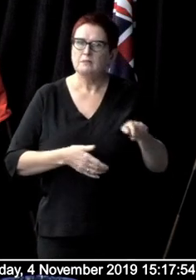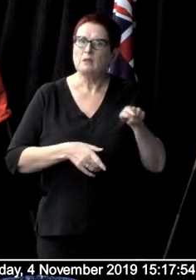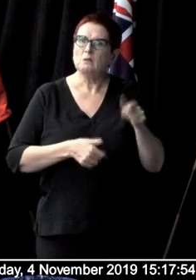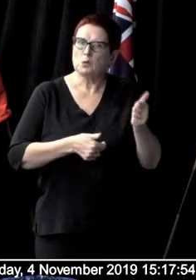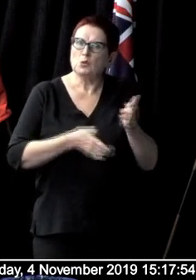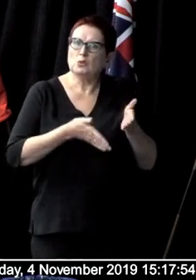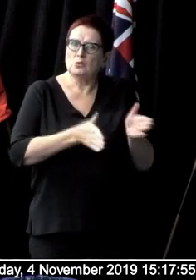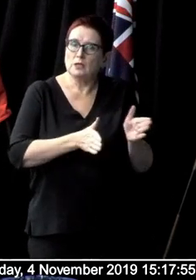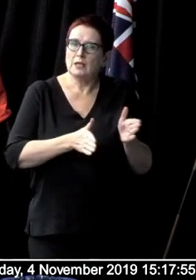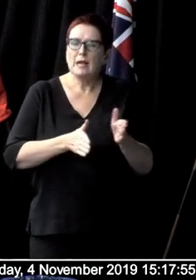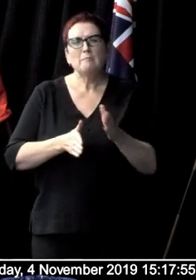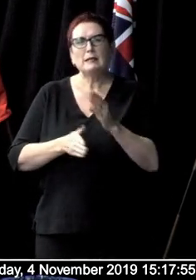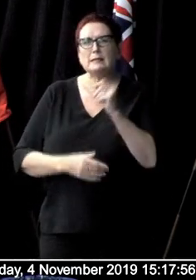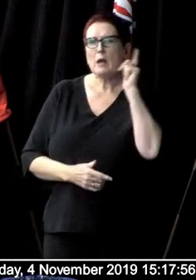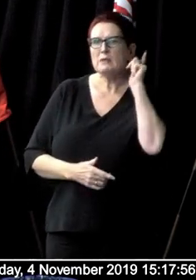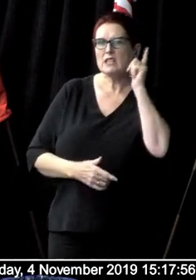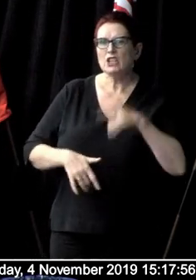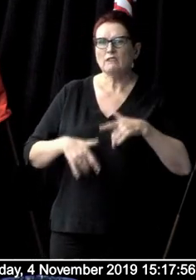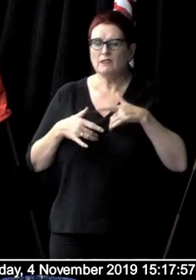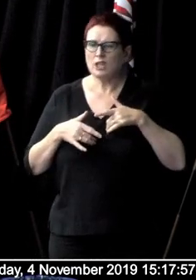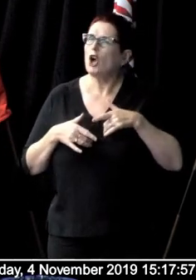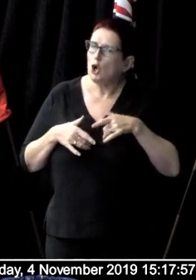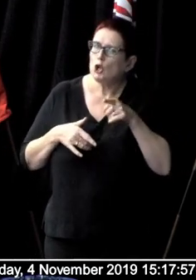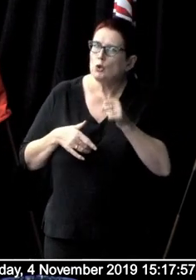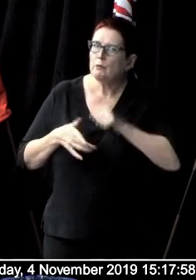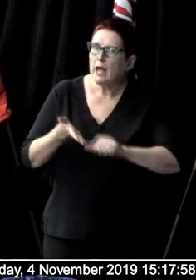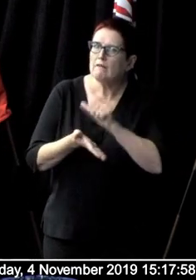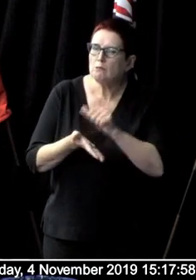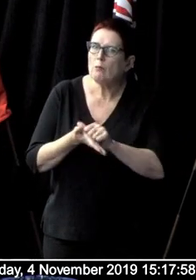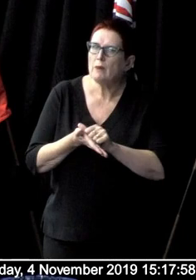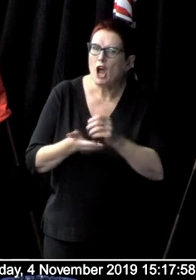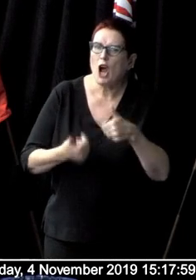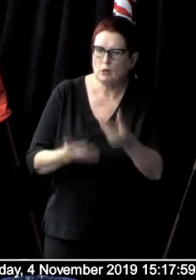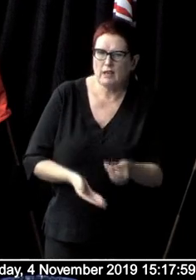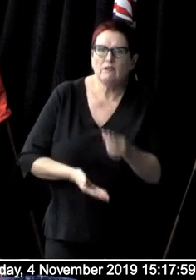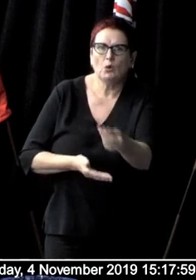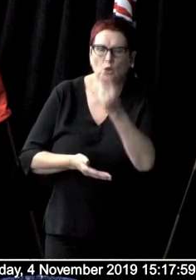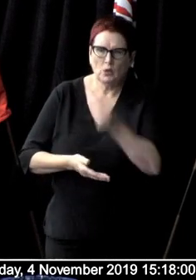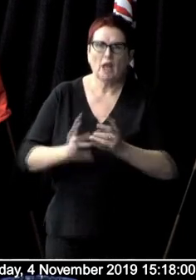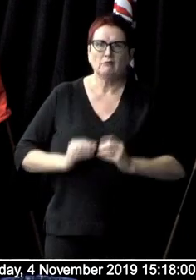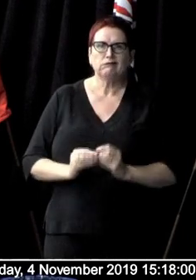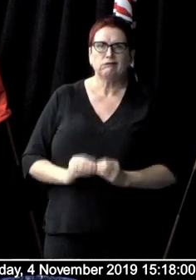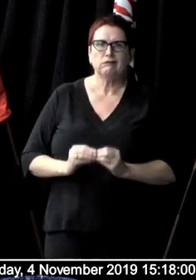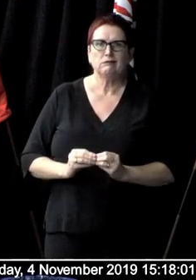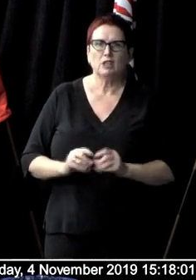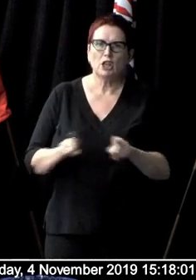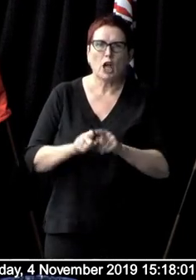rewards for good behaviour, rather than something that’s a reasonable adjustment for that student to do better.